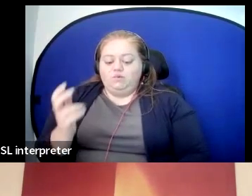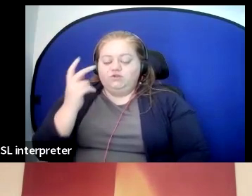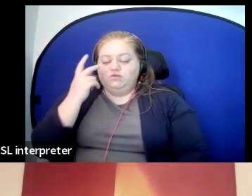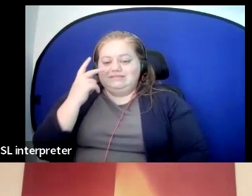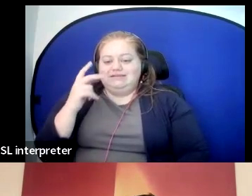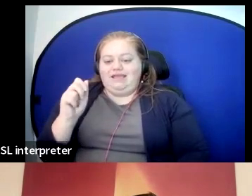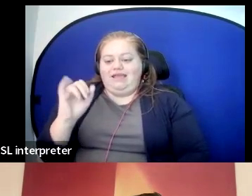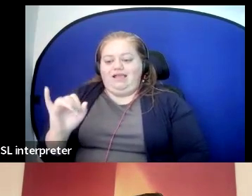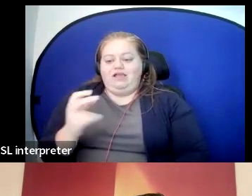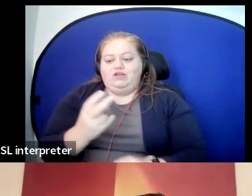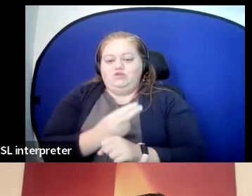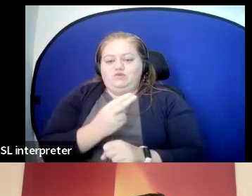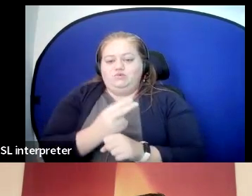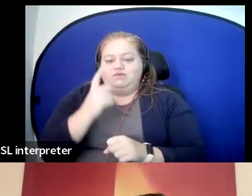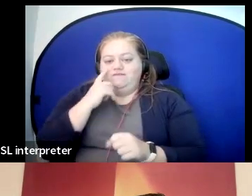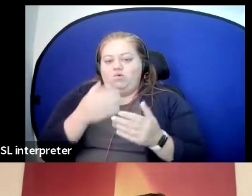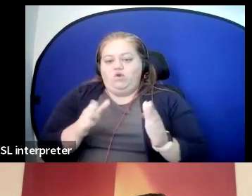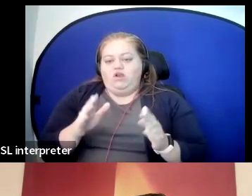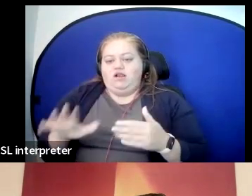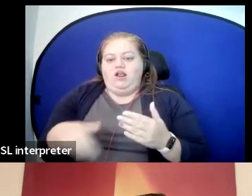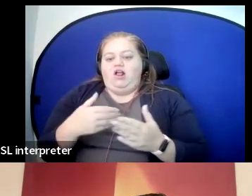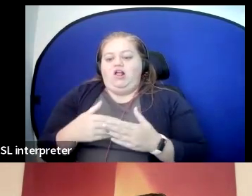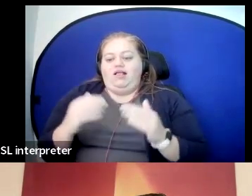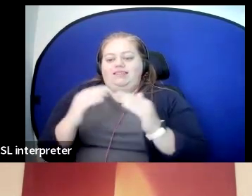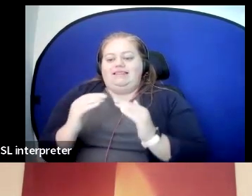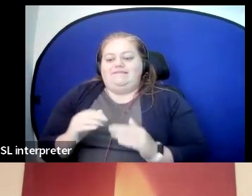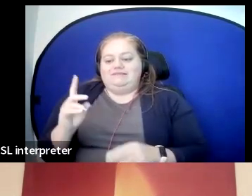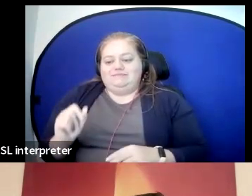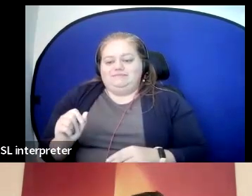from disabled people to elderly people.